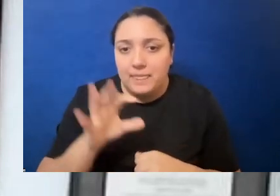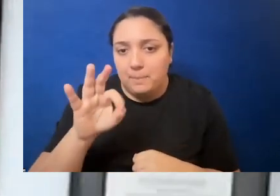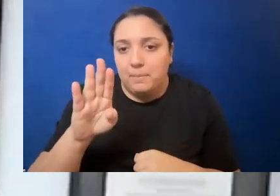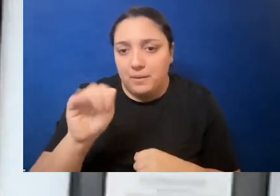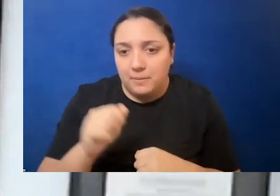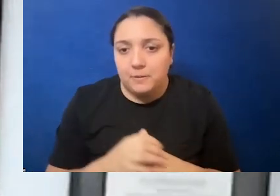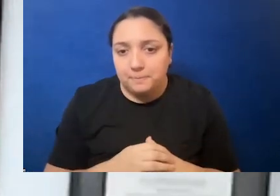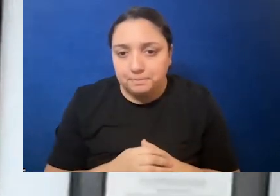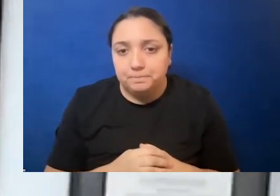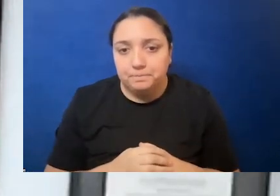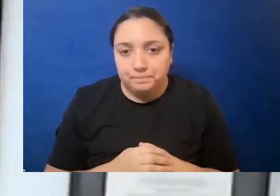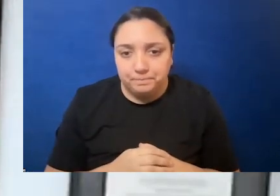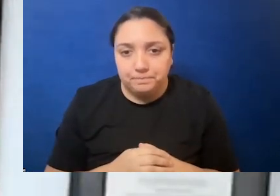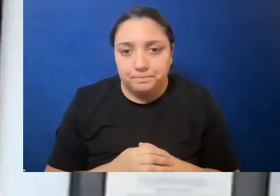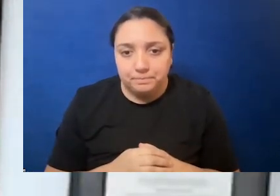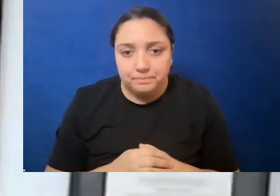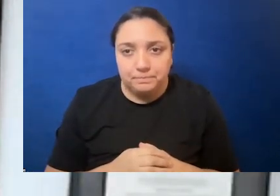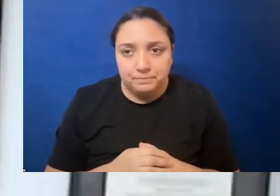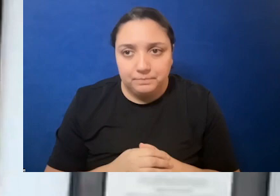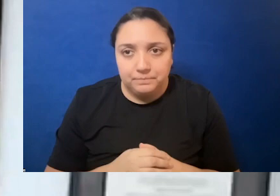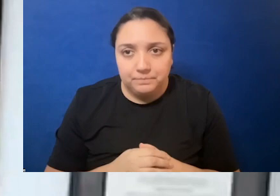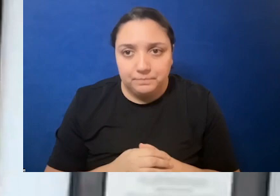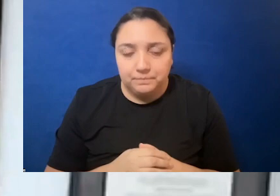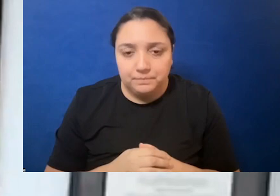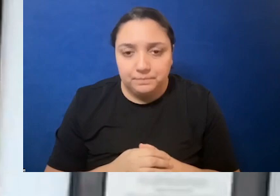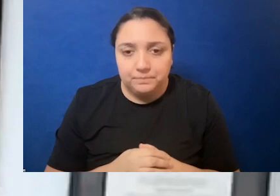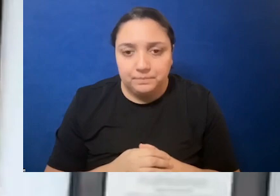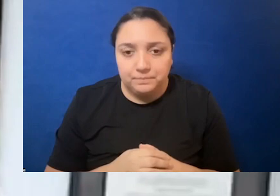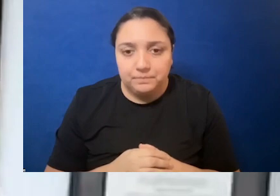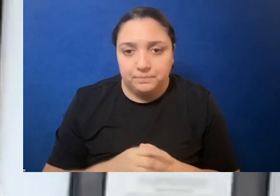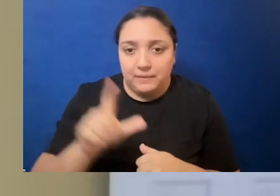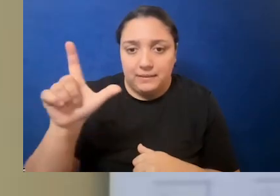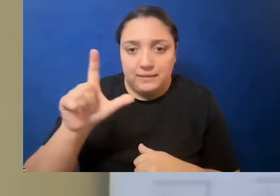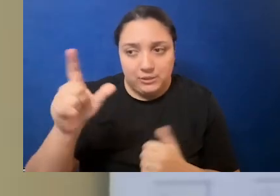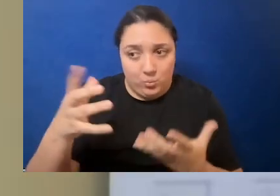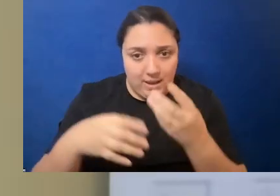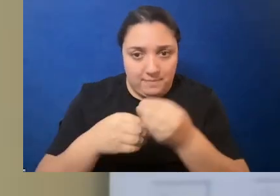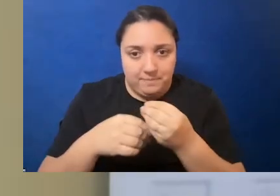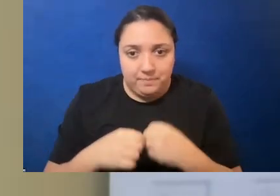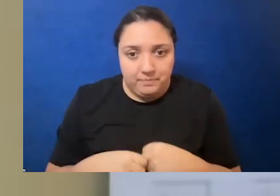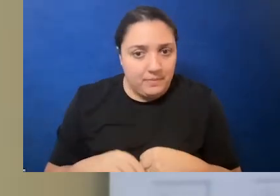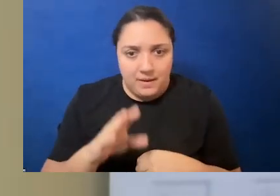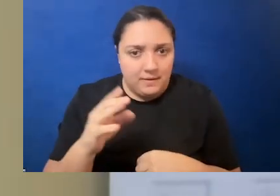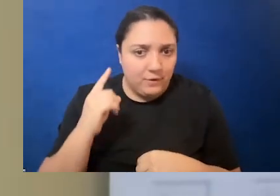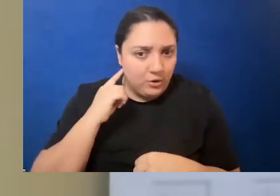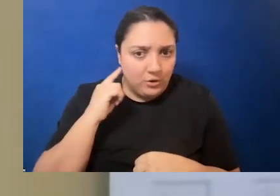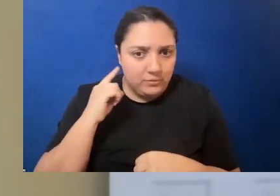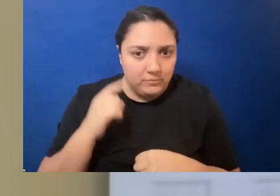FBA. LINDSEY, DO YOU WANT TO ADD TO THAT?